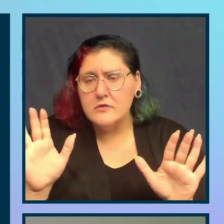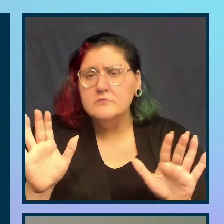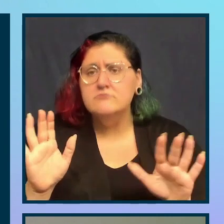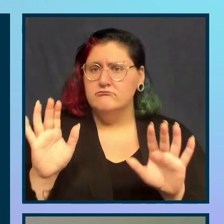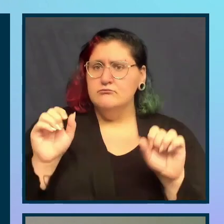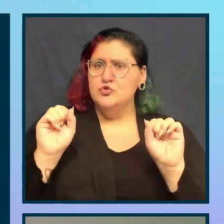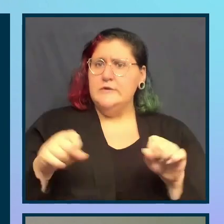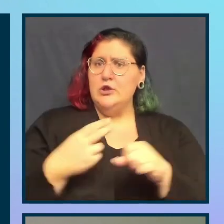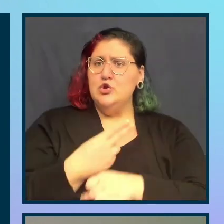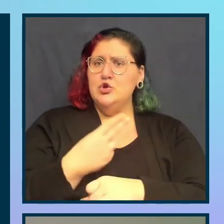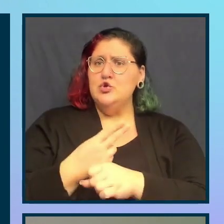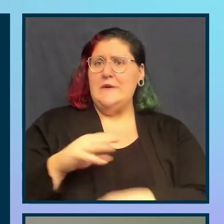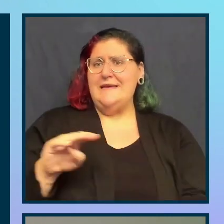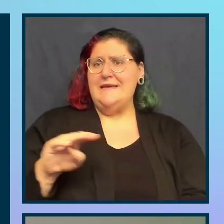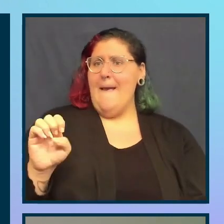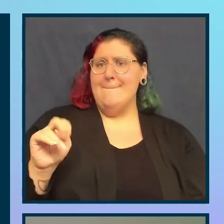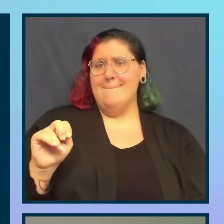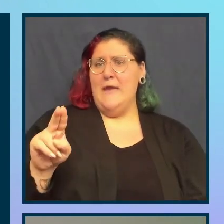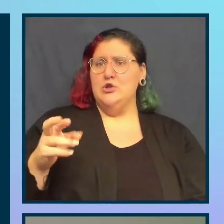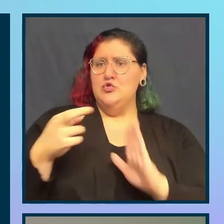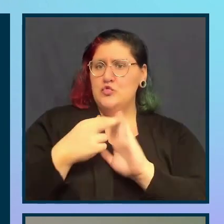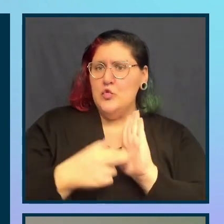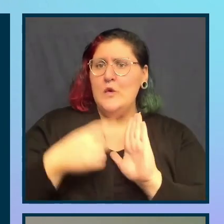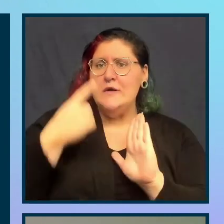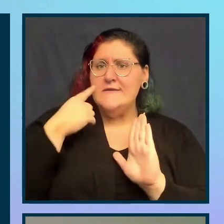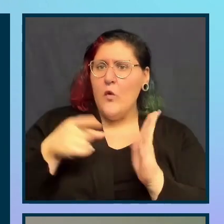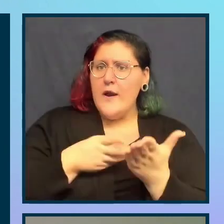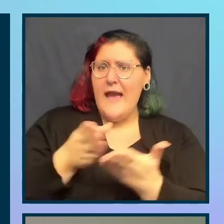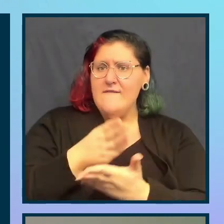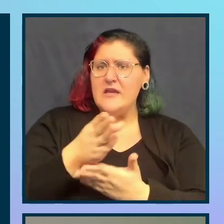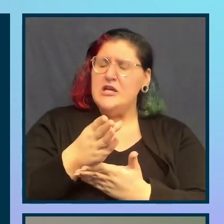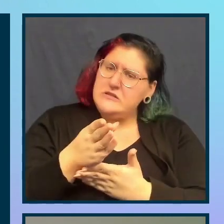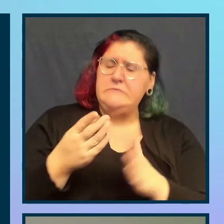for navigation related things, like, for example, say you're building like literally, Google docs,